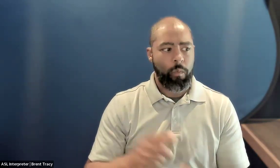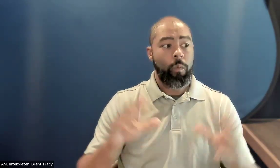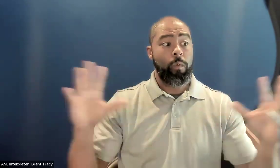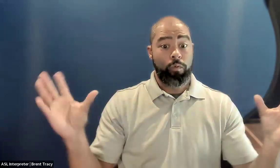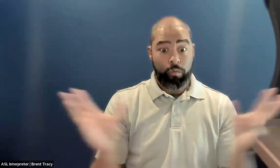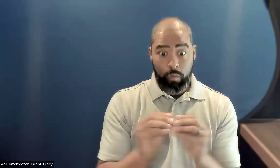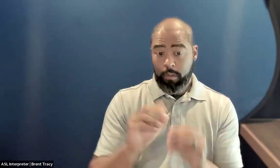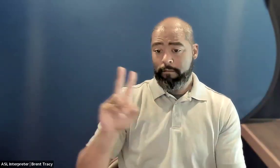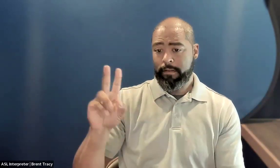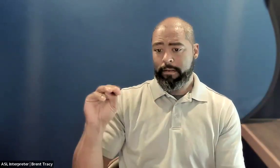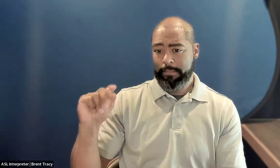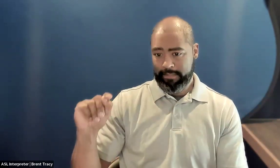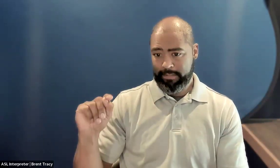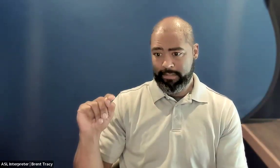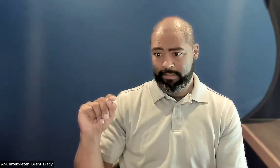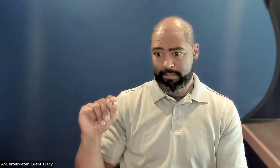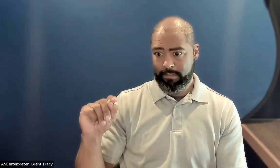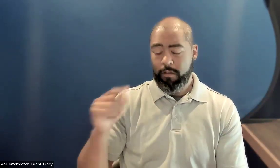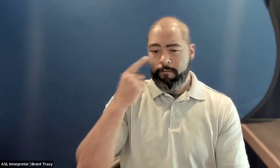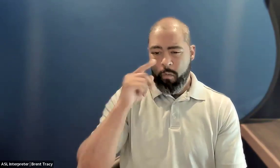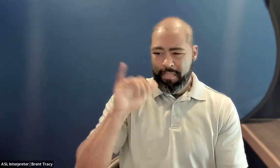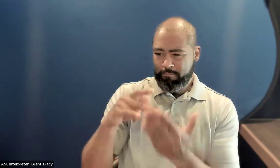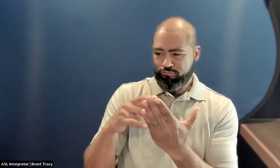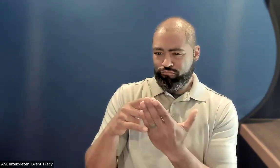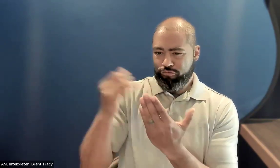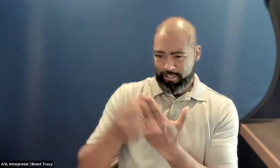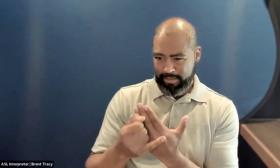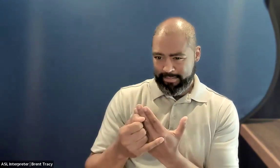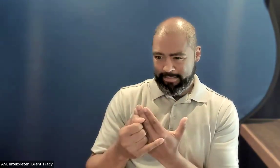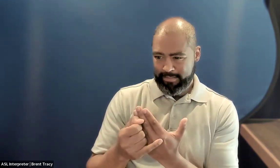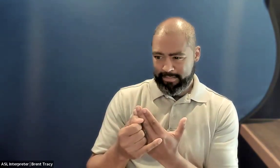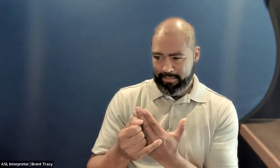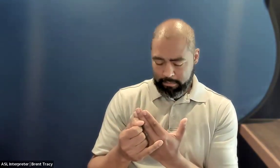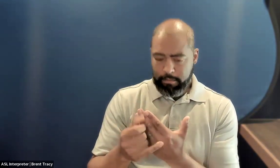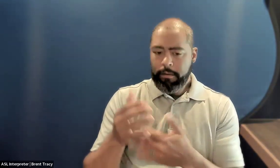VMT for the small traffic study radius around the project site.